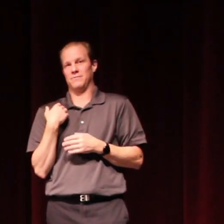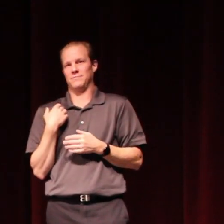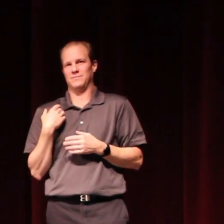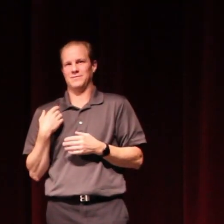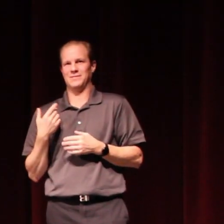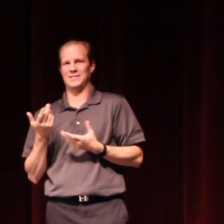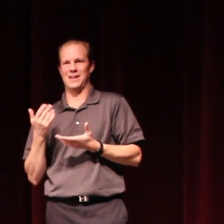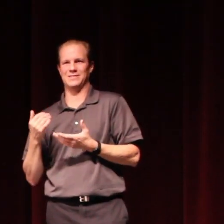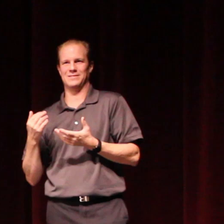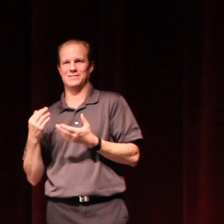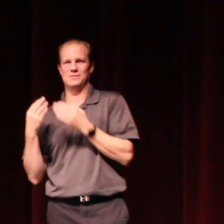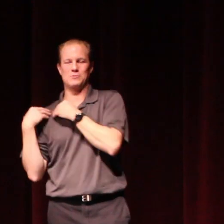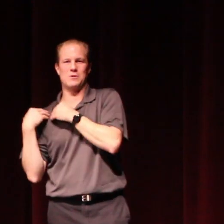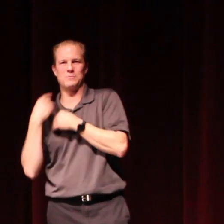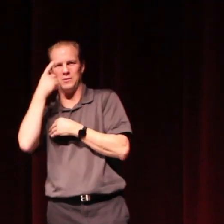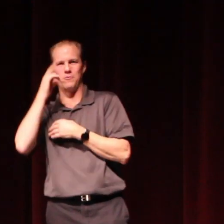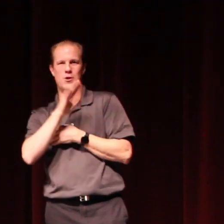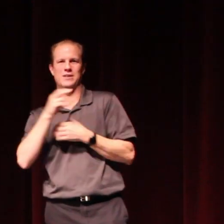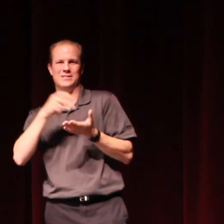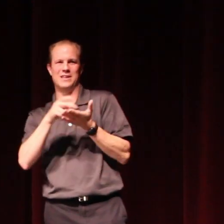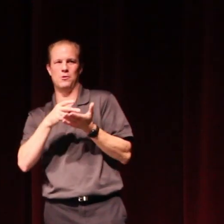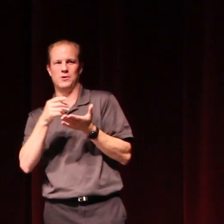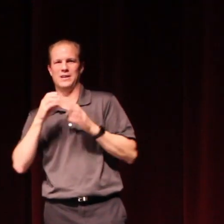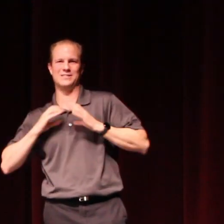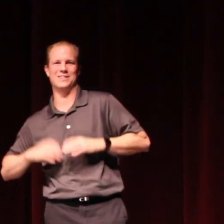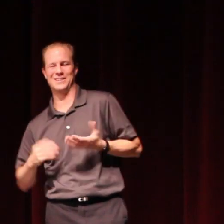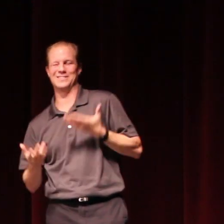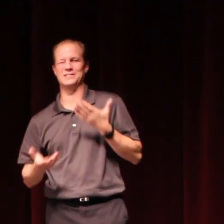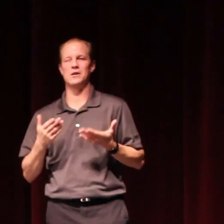common sense conflict of interest that I could run into, theoretically. There's